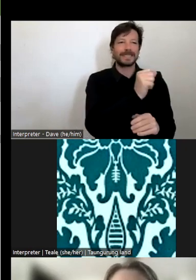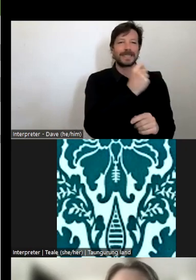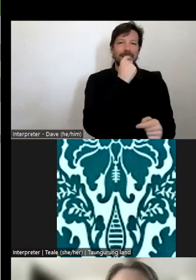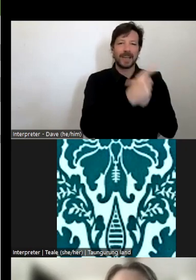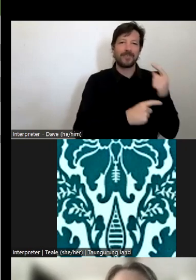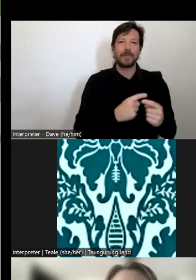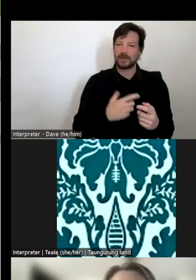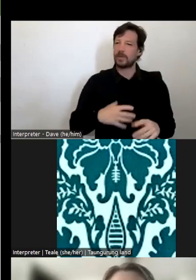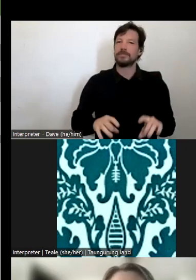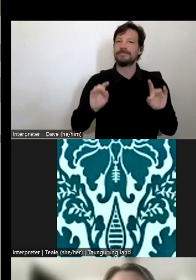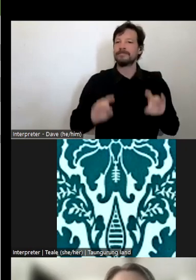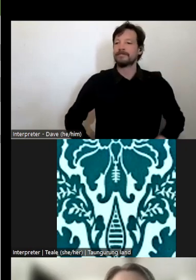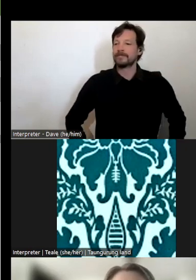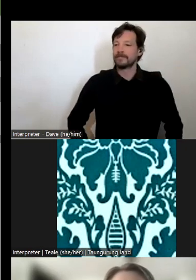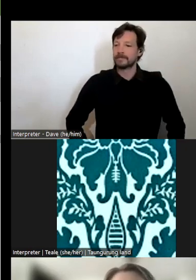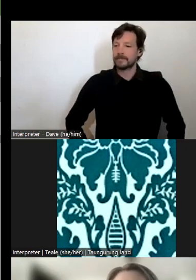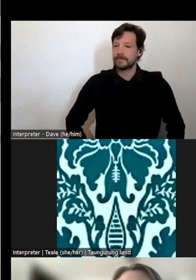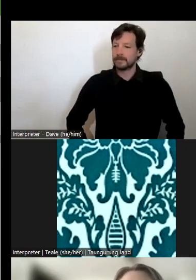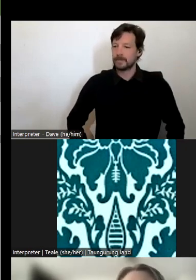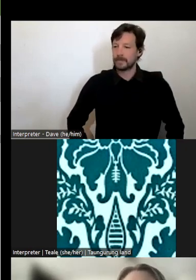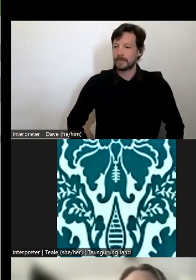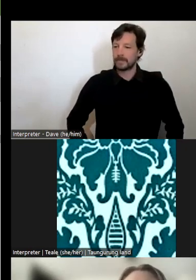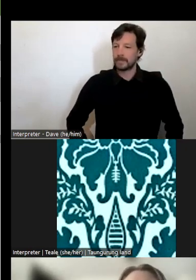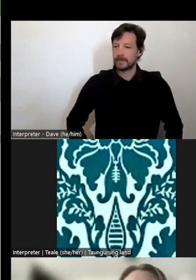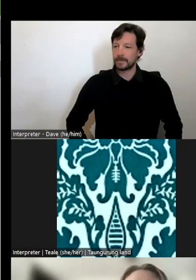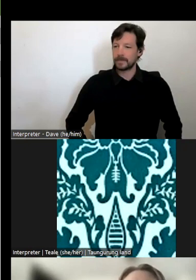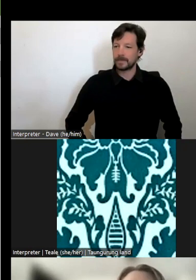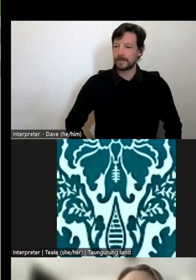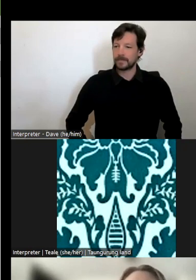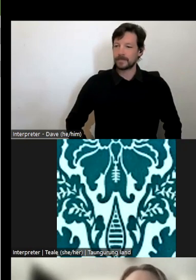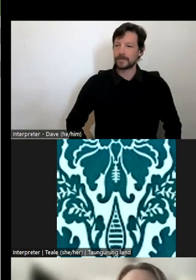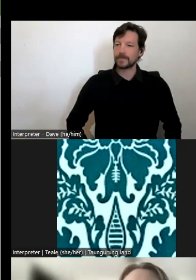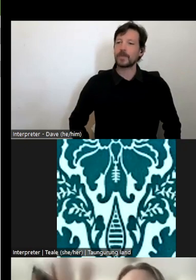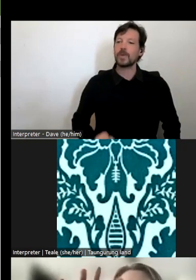So this was a study then, retrospective. So we are looking back